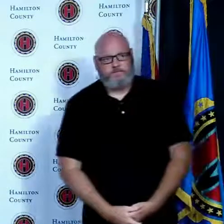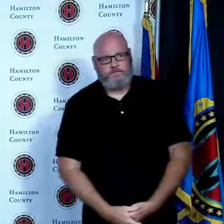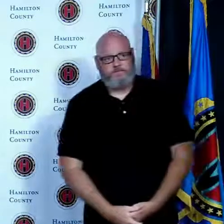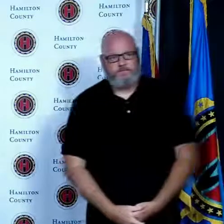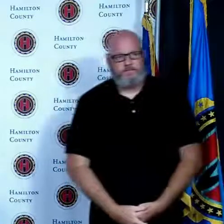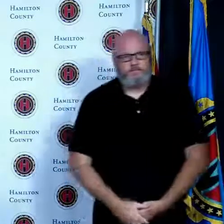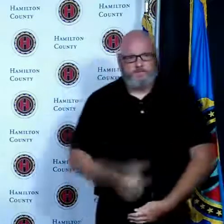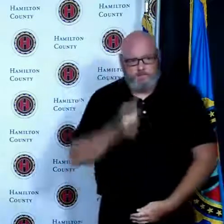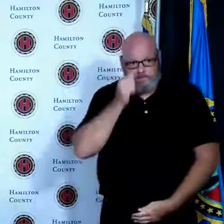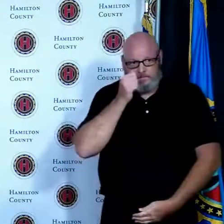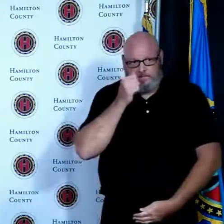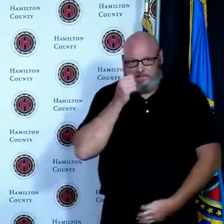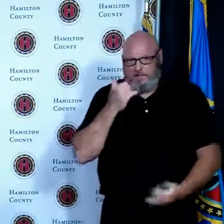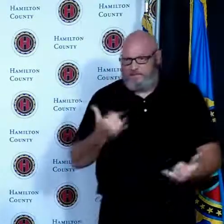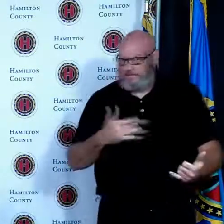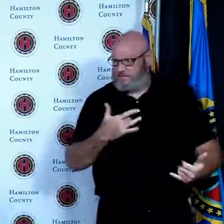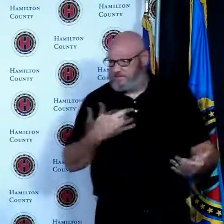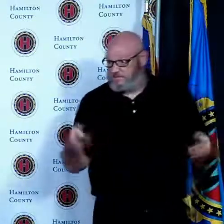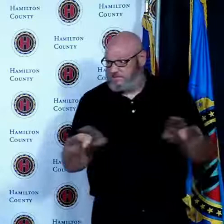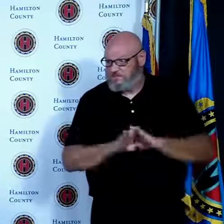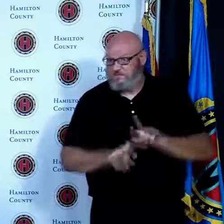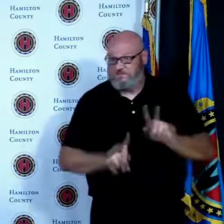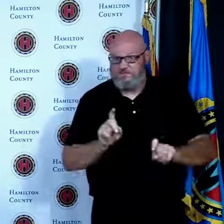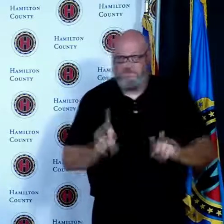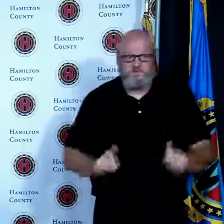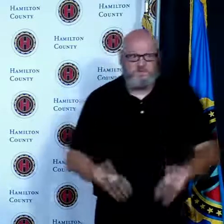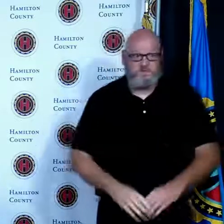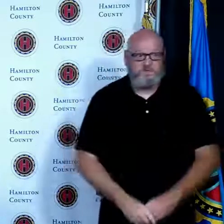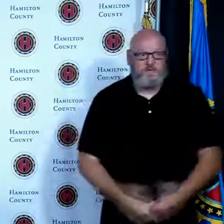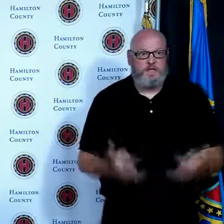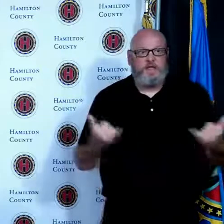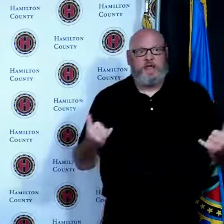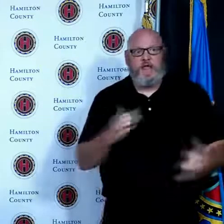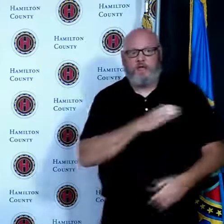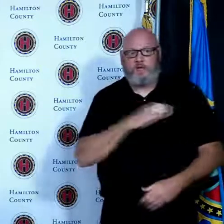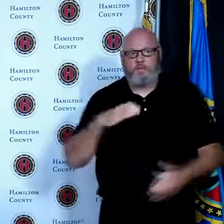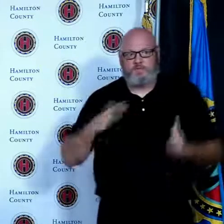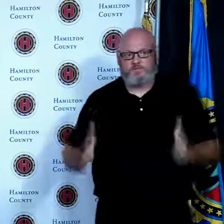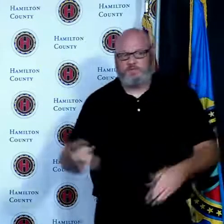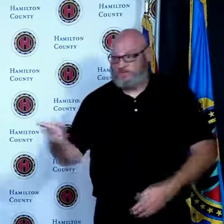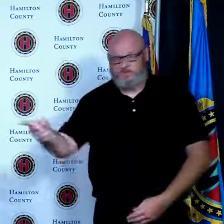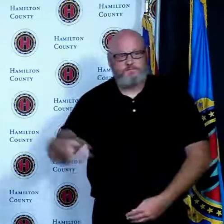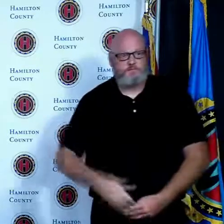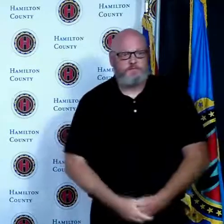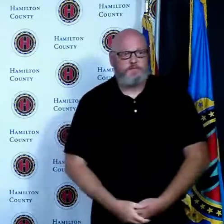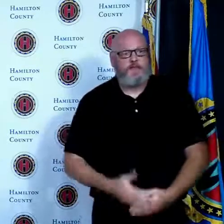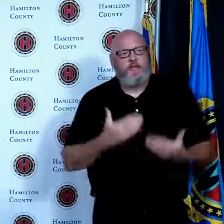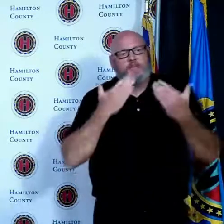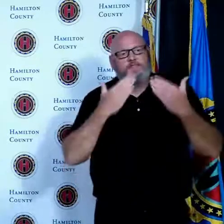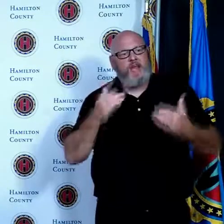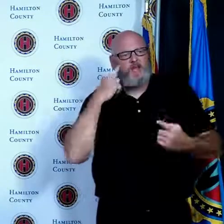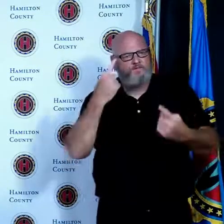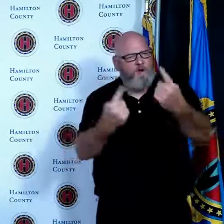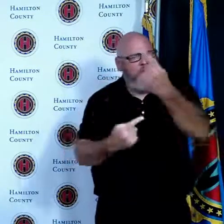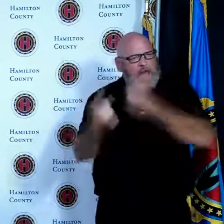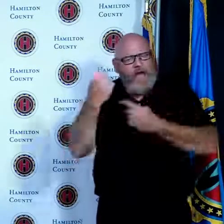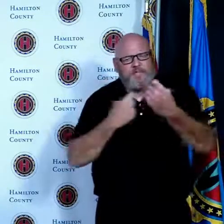all right very good yeah thank you for the questions related to the testing program we're really excited about it if you've got continued questions please